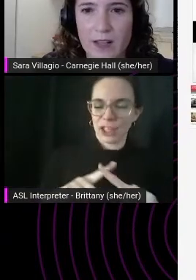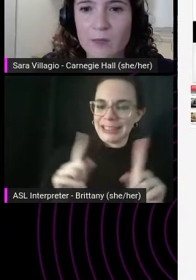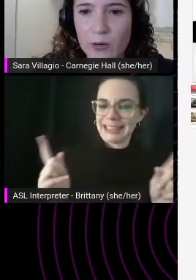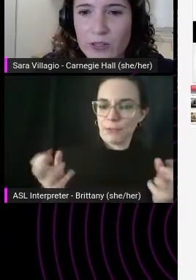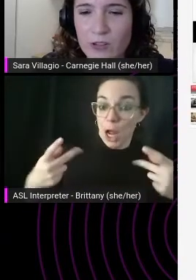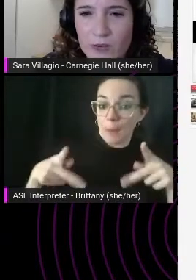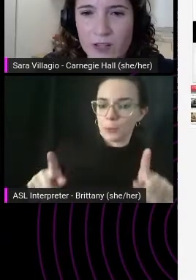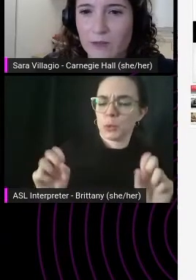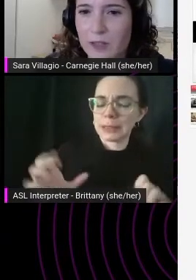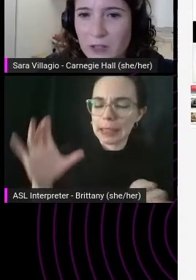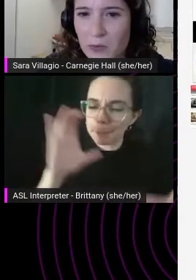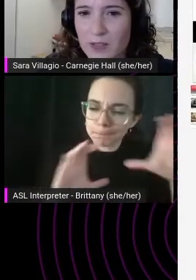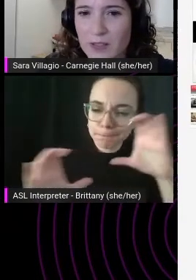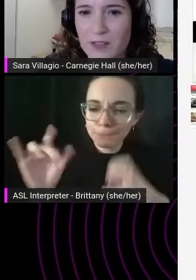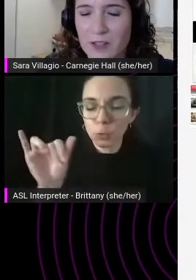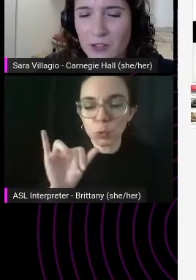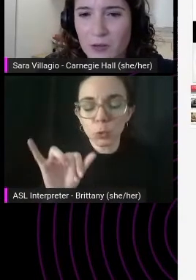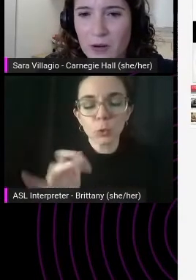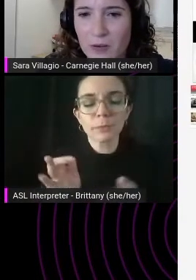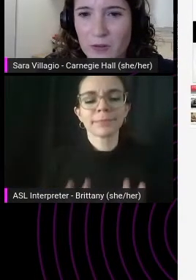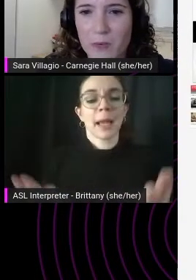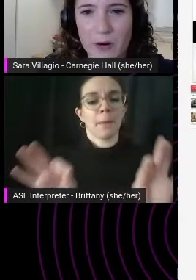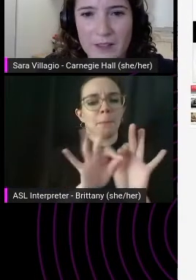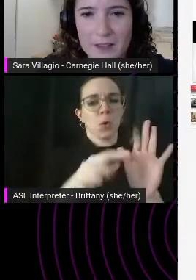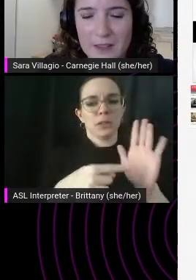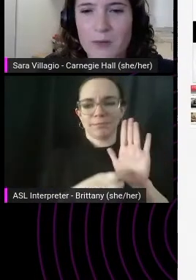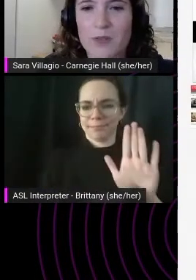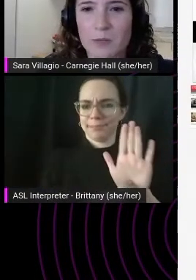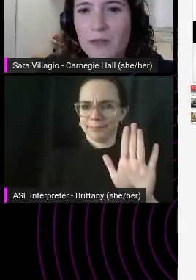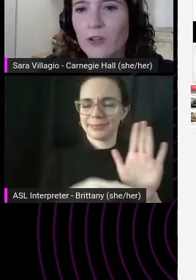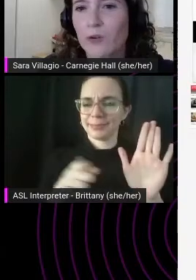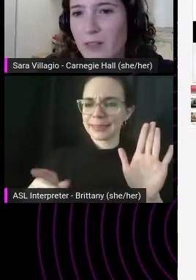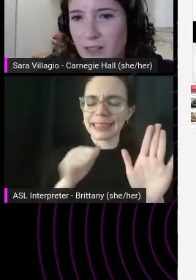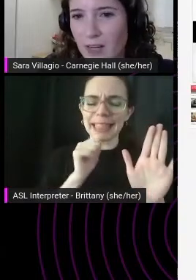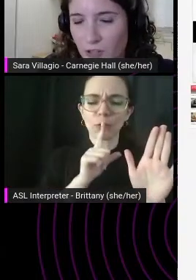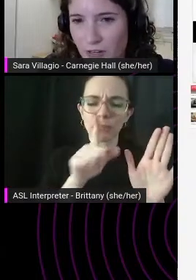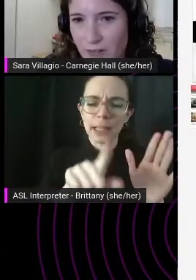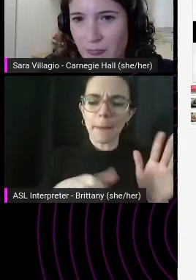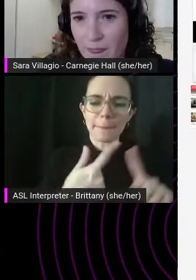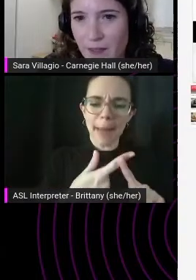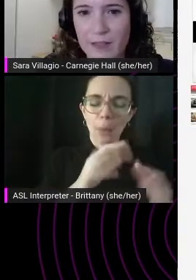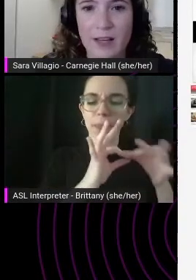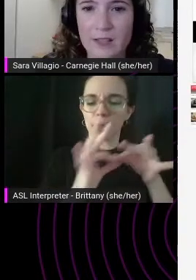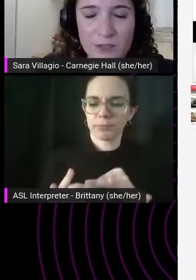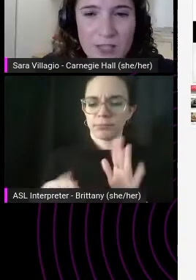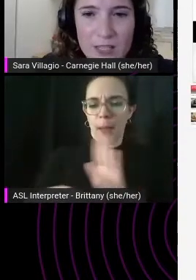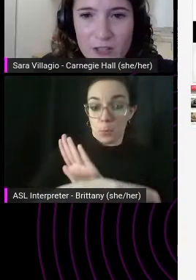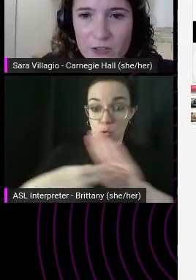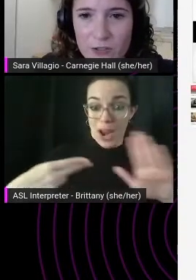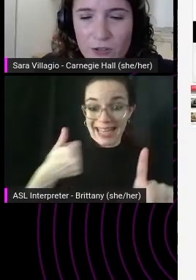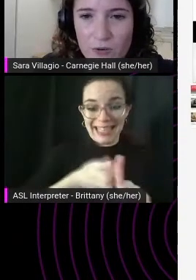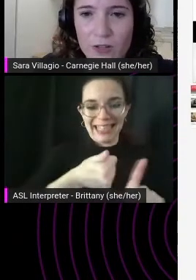It's important to note that it really wasn't necessarily about the brand. It was about the organization. In the last 15 years or so,